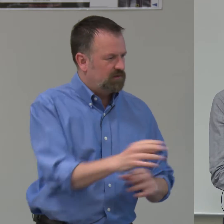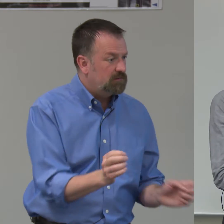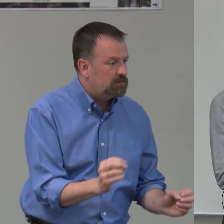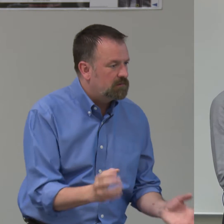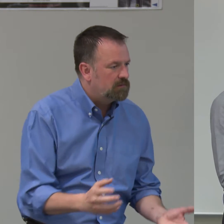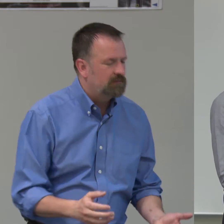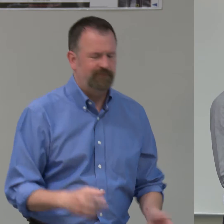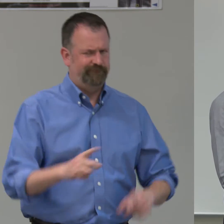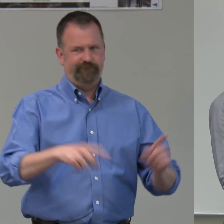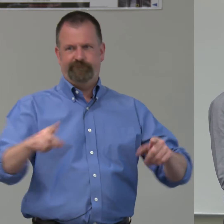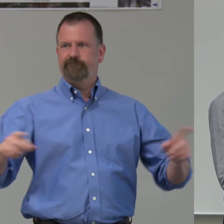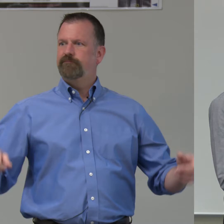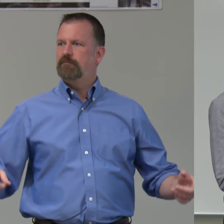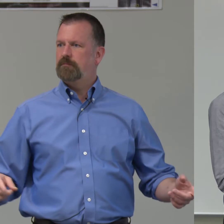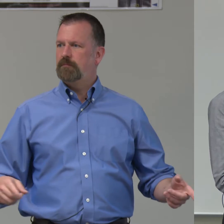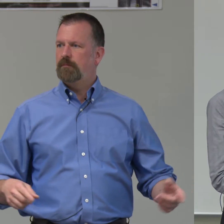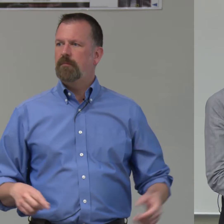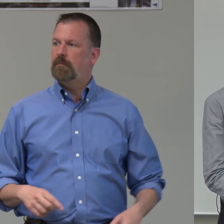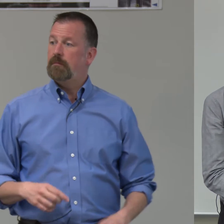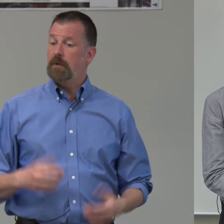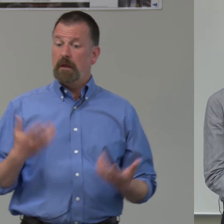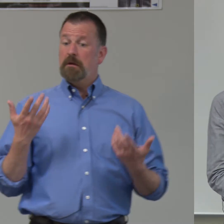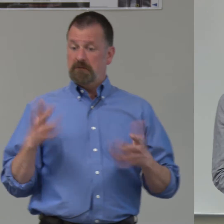and so there were drugs that had been developed